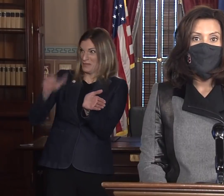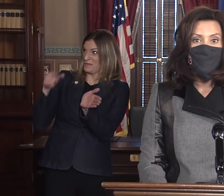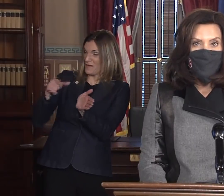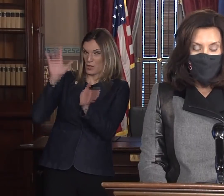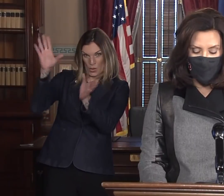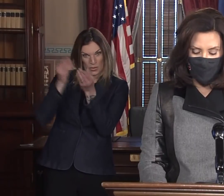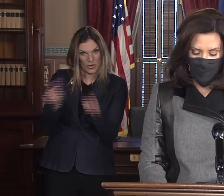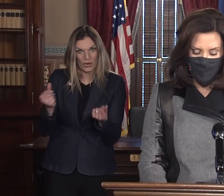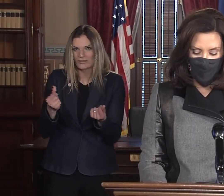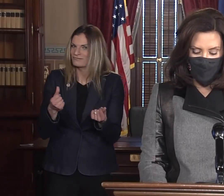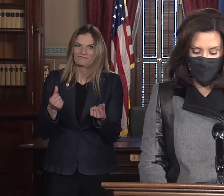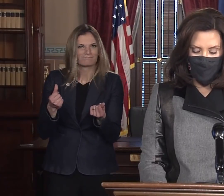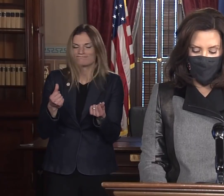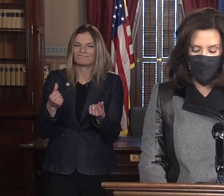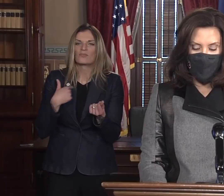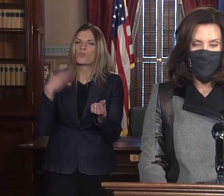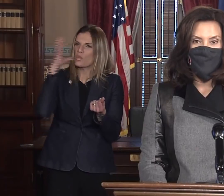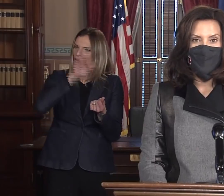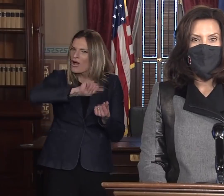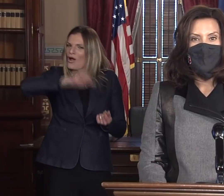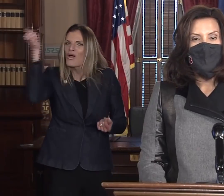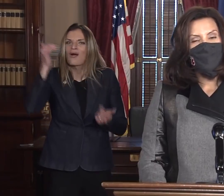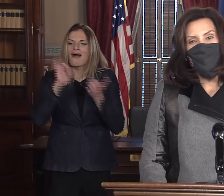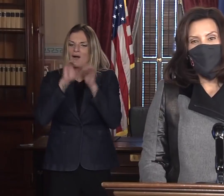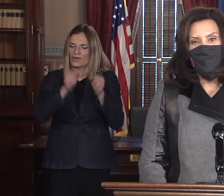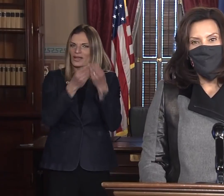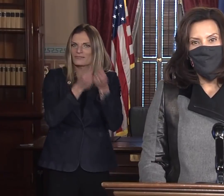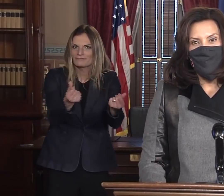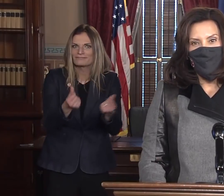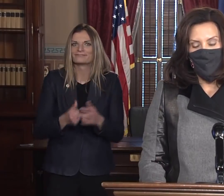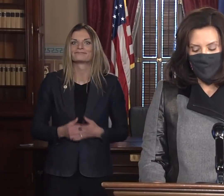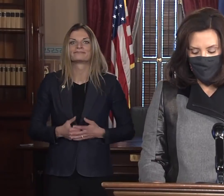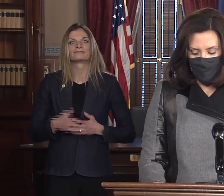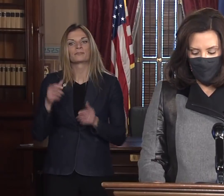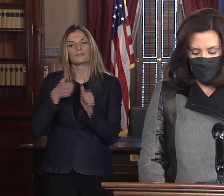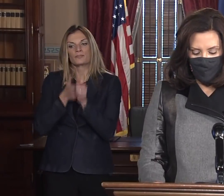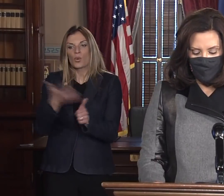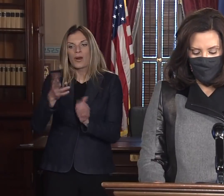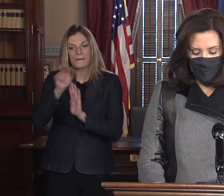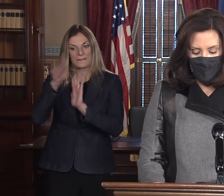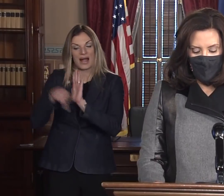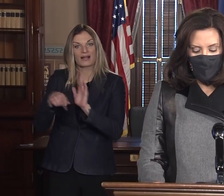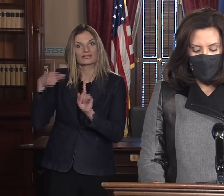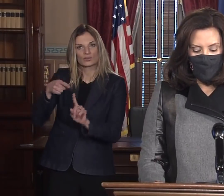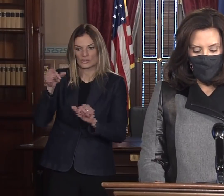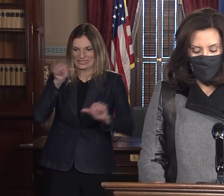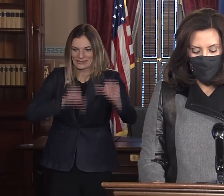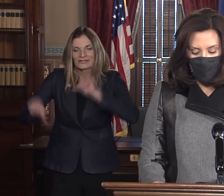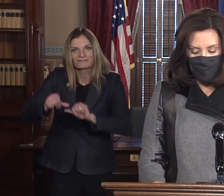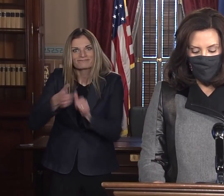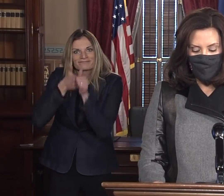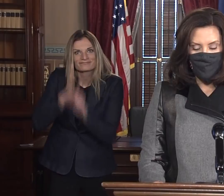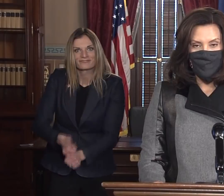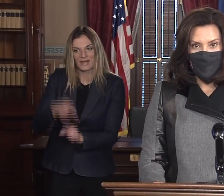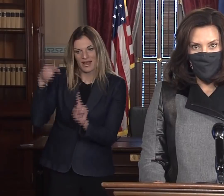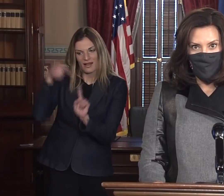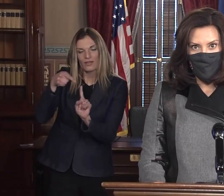LAST WEEK IN A, QUOTE, A MUCH BETTER ALTERNATIVE TO HERD IMMUNITY WOULD BE TO CONTROL THE SPREAD OF THE CORONAVIRUS